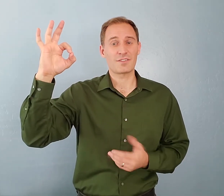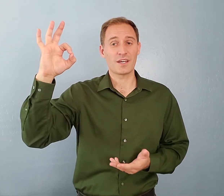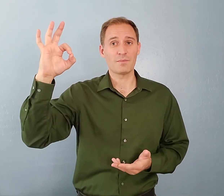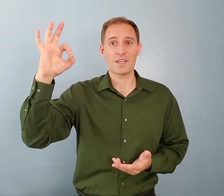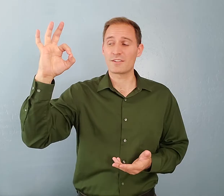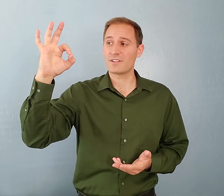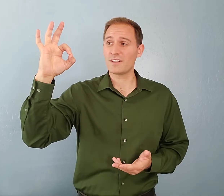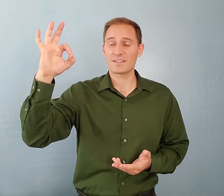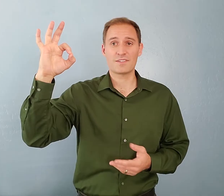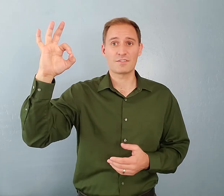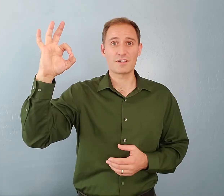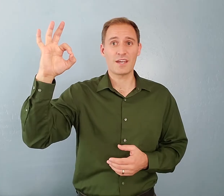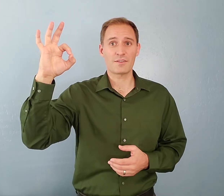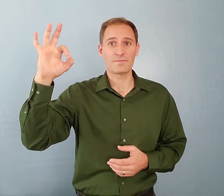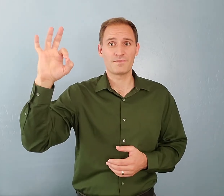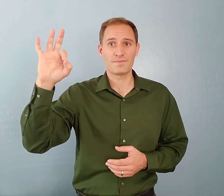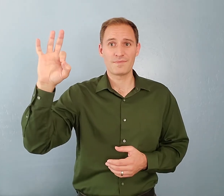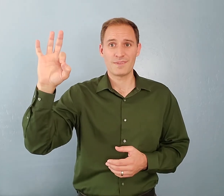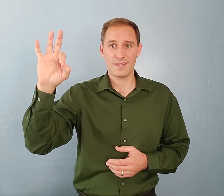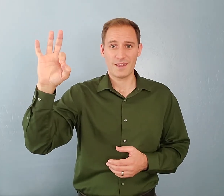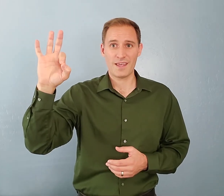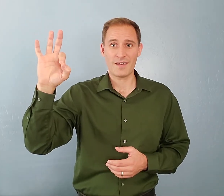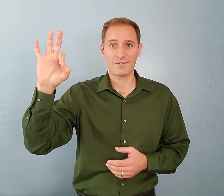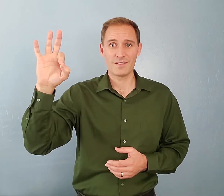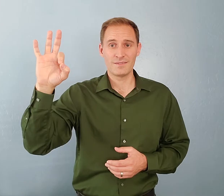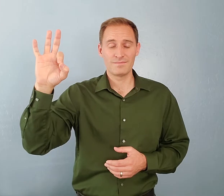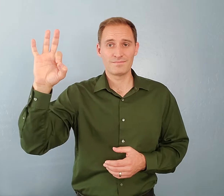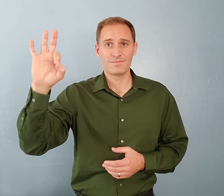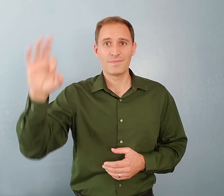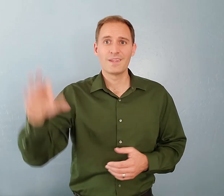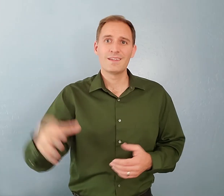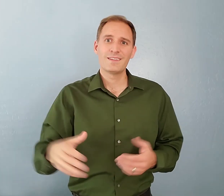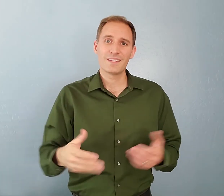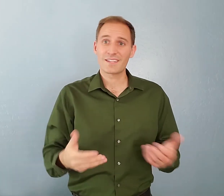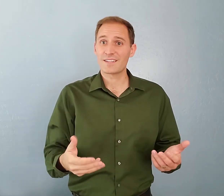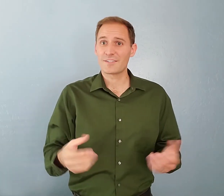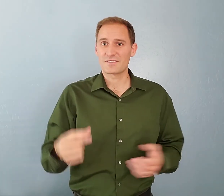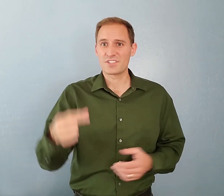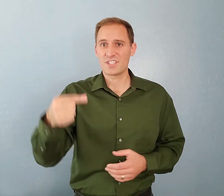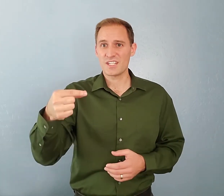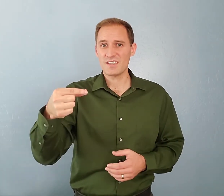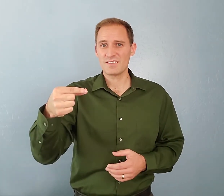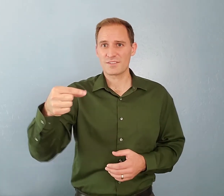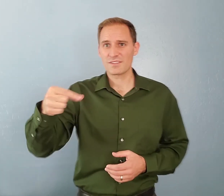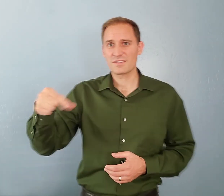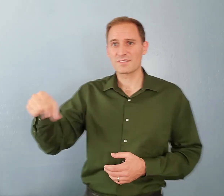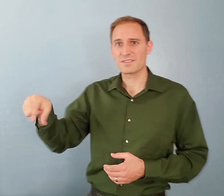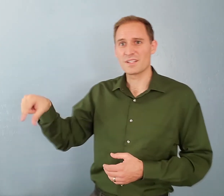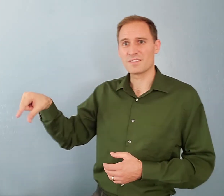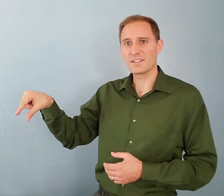thumb and your index finger together, F. The next letter is G, so this is a little